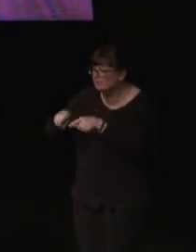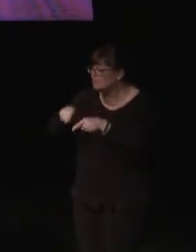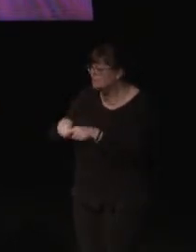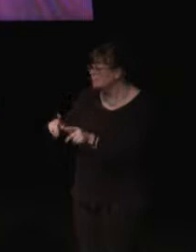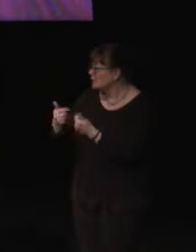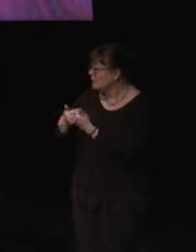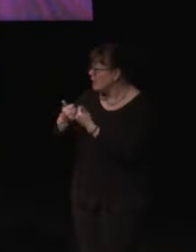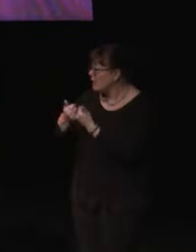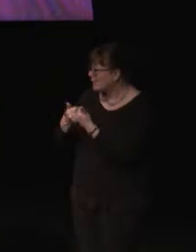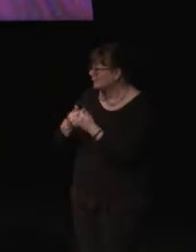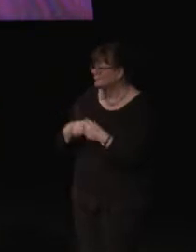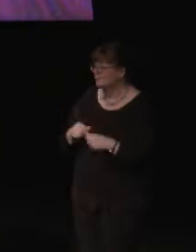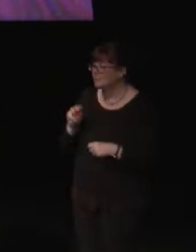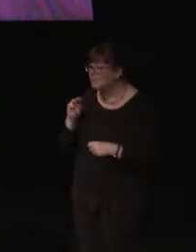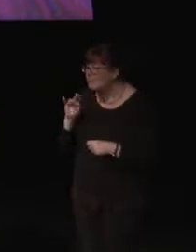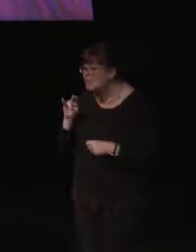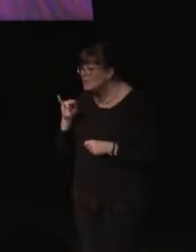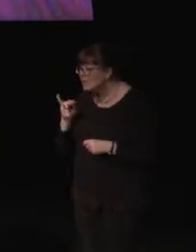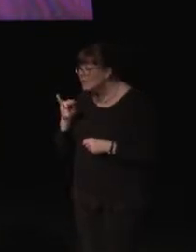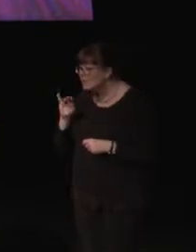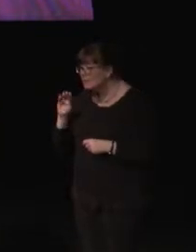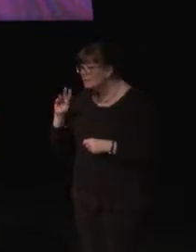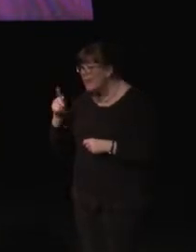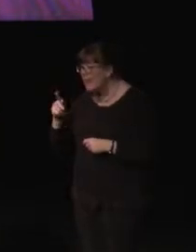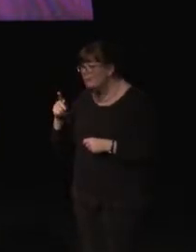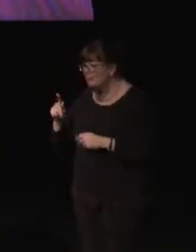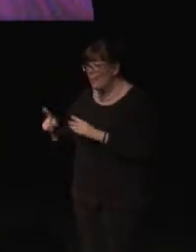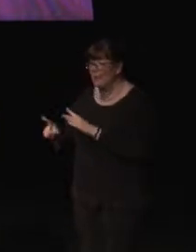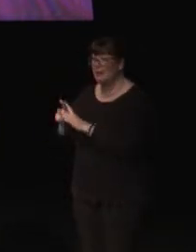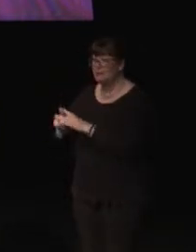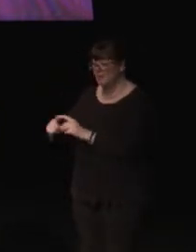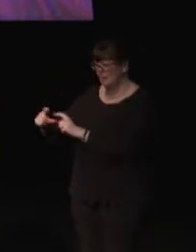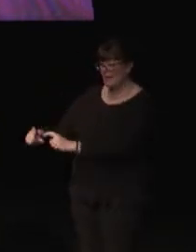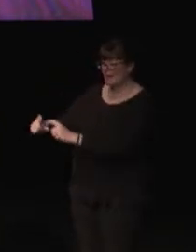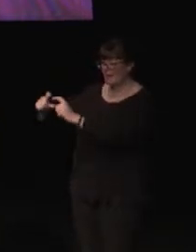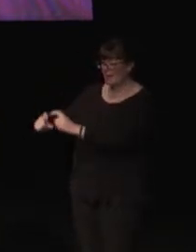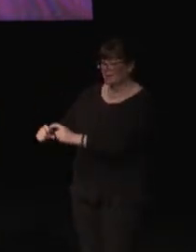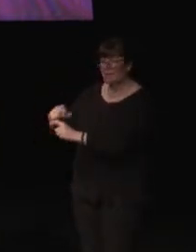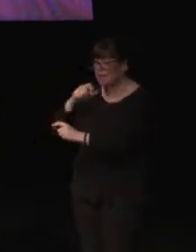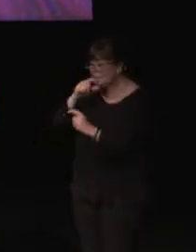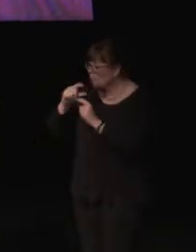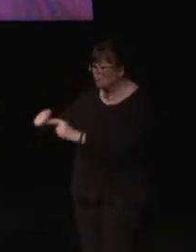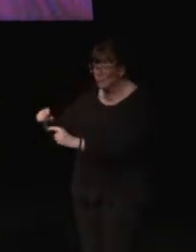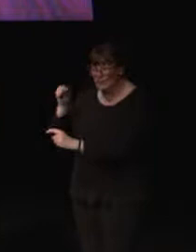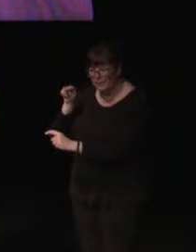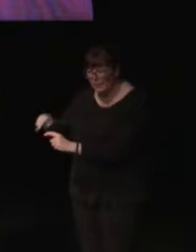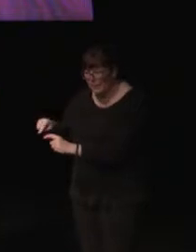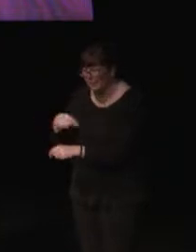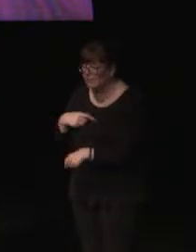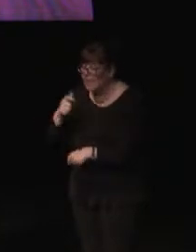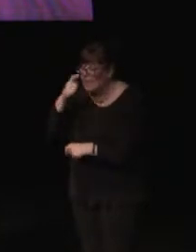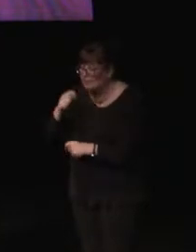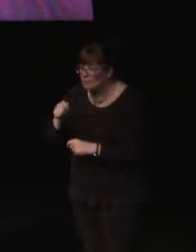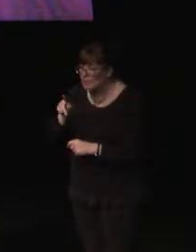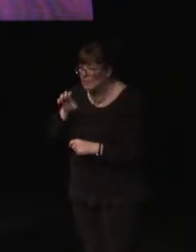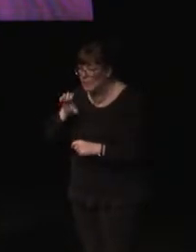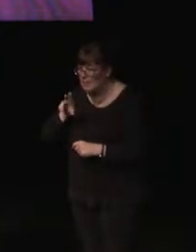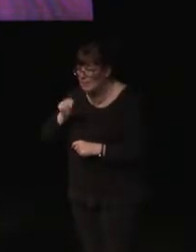You may have a mini map that comes up every now and then. Don't put it in the same corner. If you have any interesting cut scene, or people really wanna look in that corner,